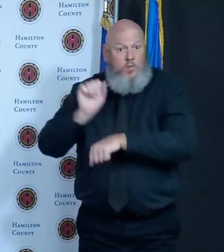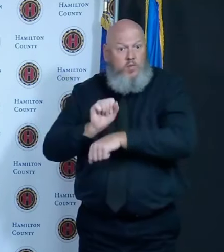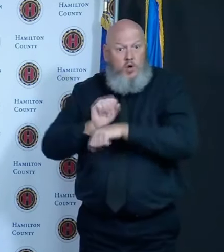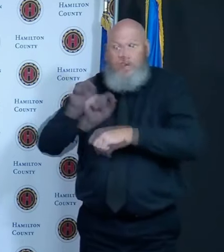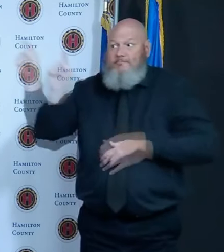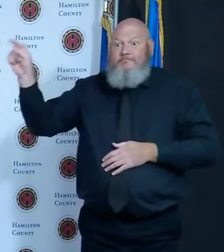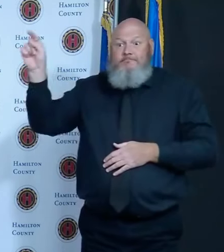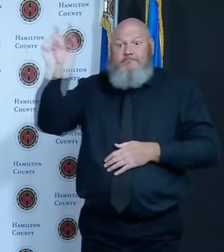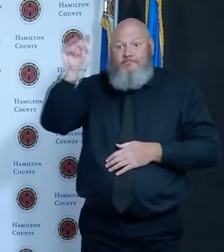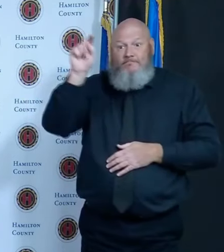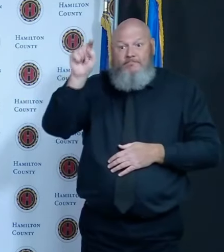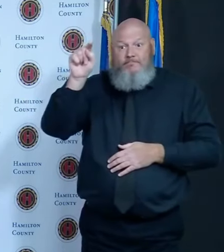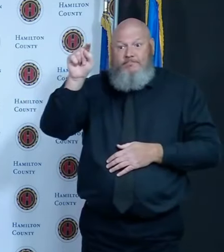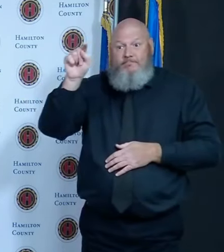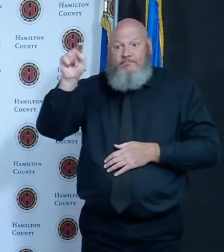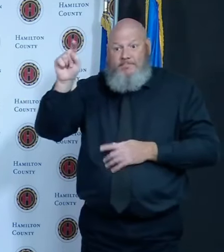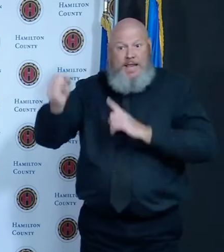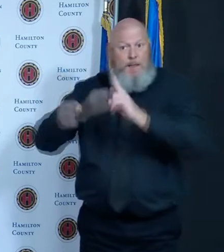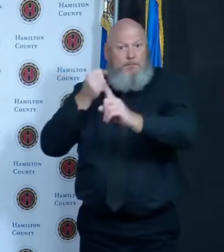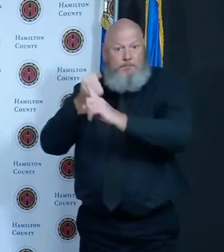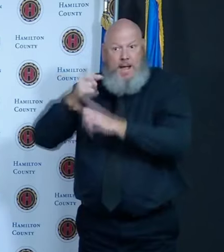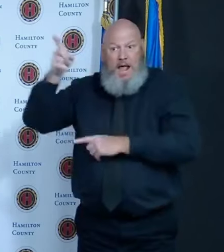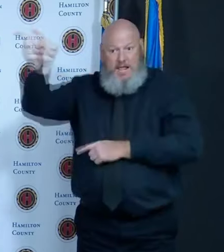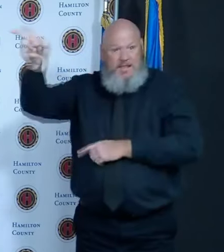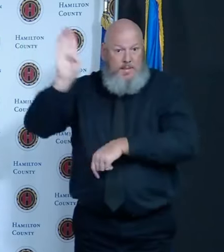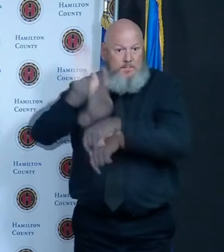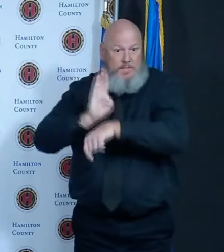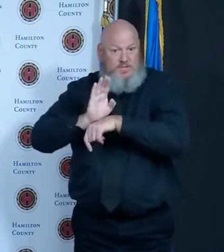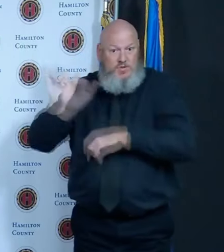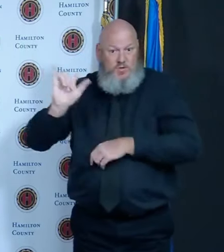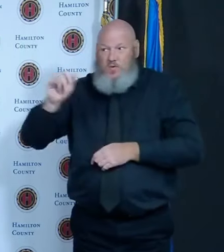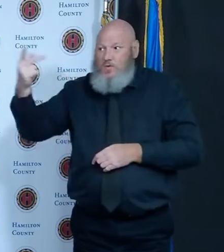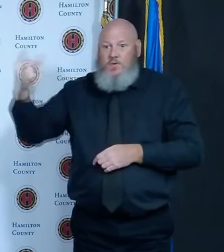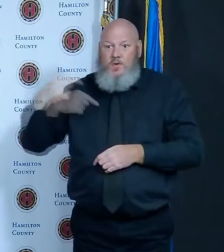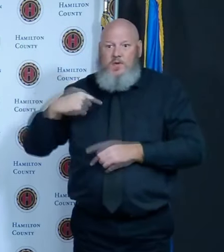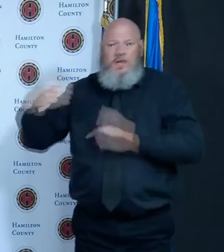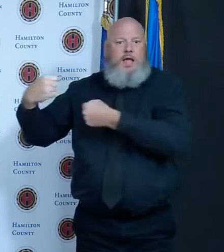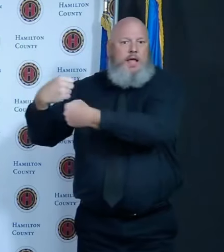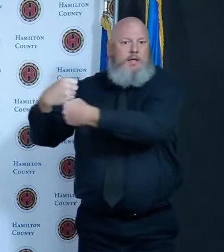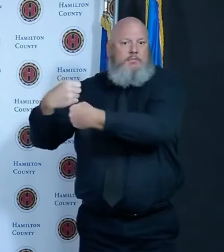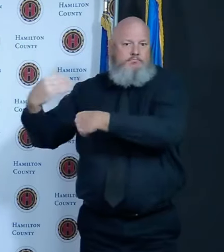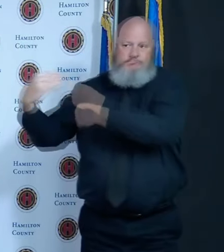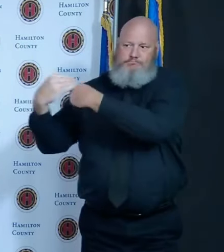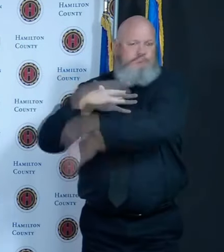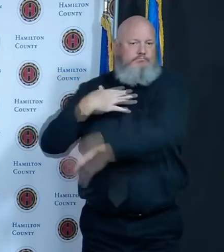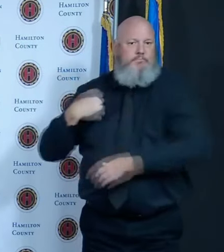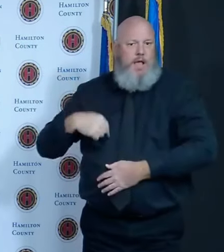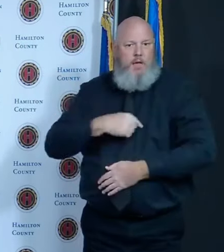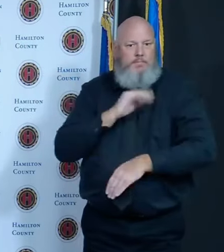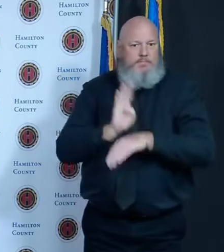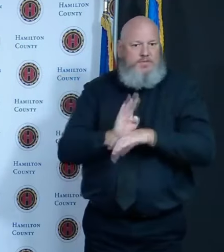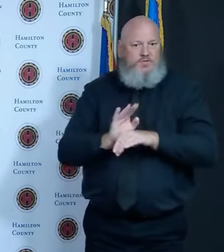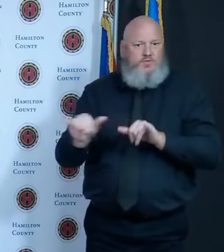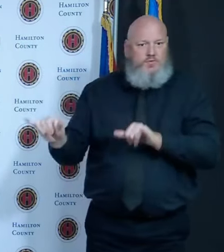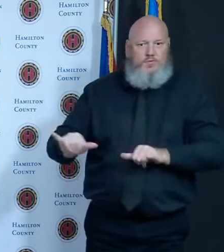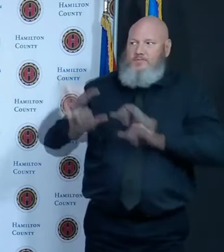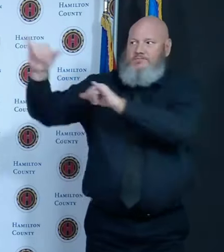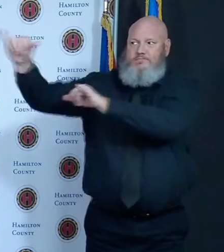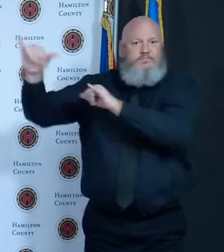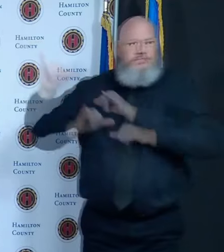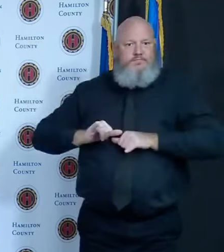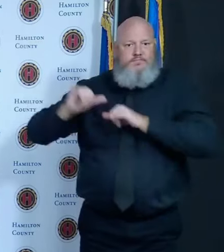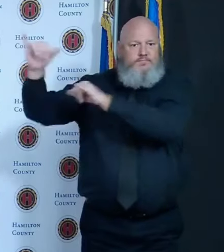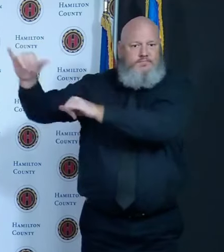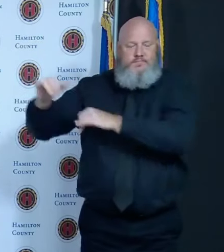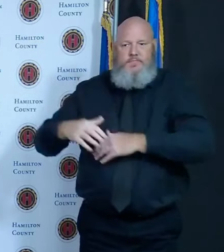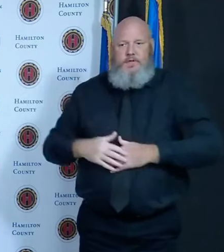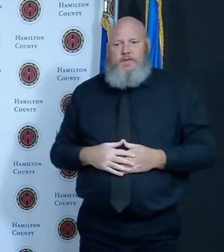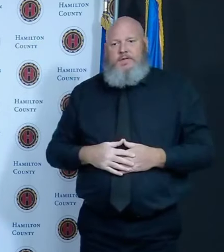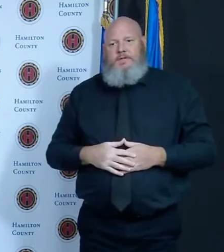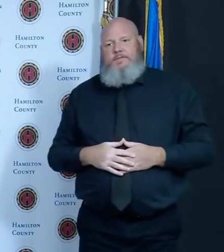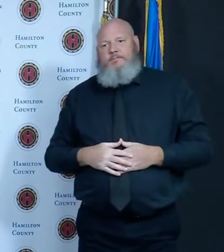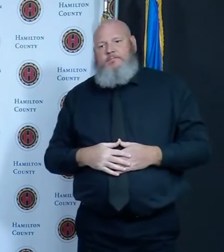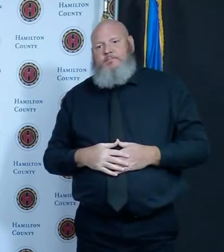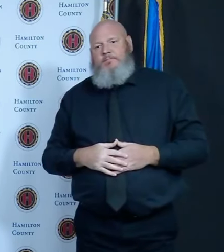impacted and that is cause for us to have to rethink how we're going about sustaining our business